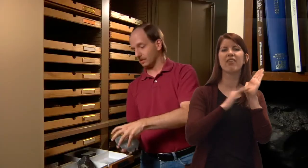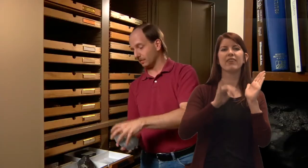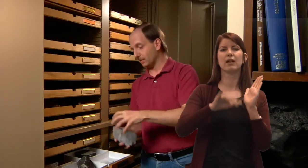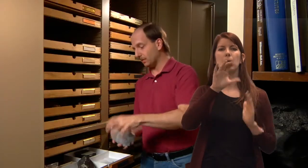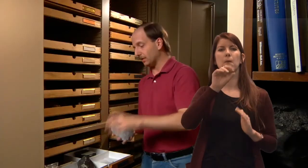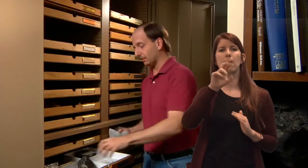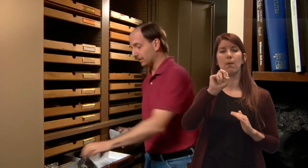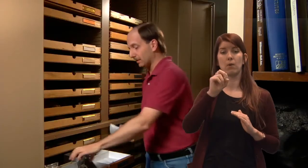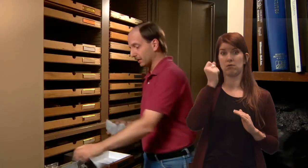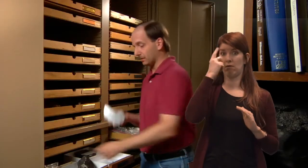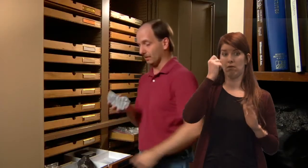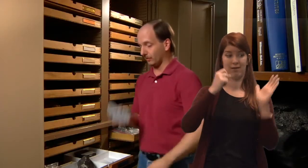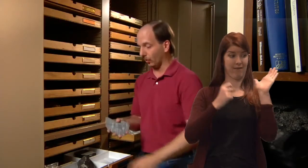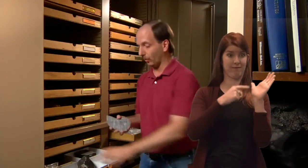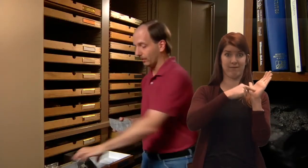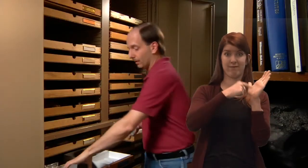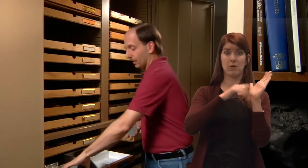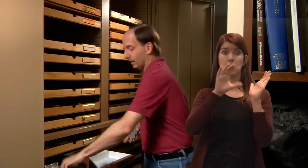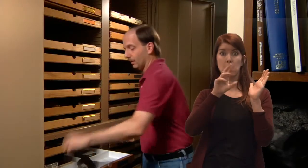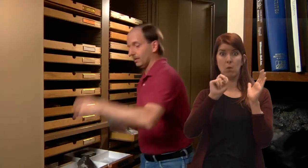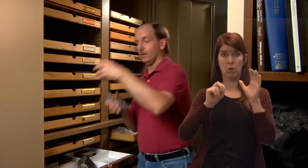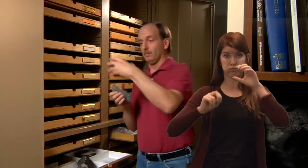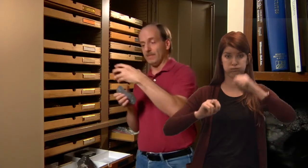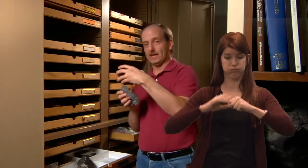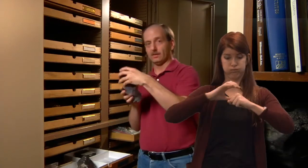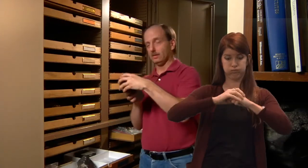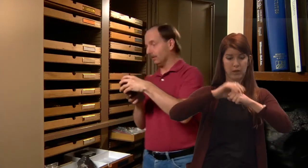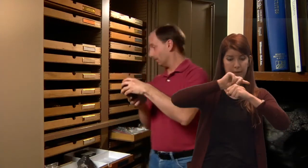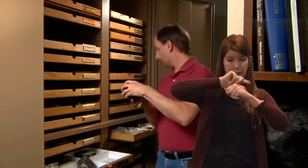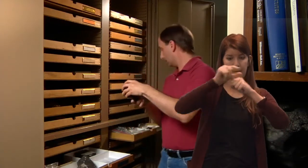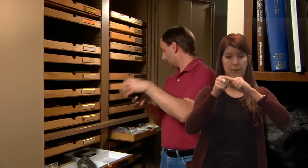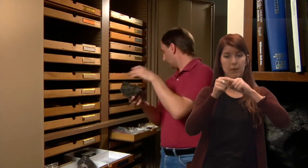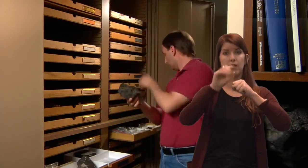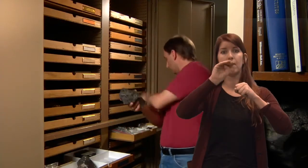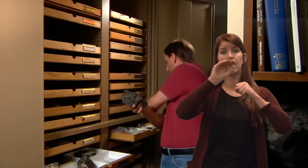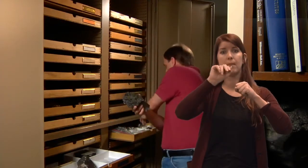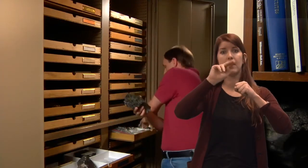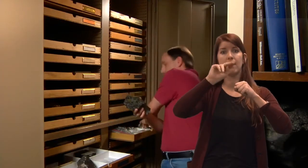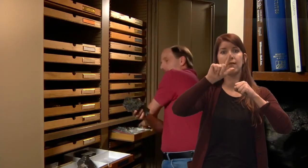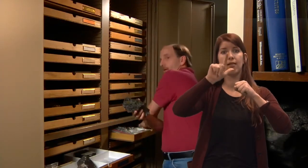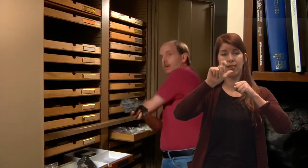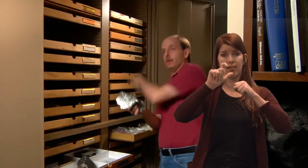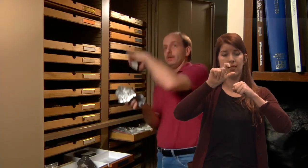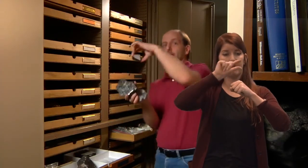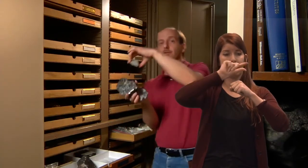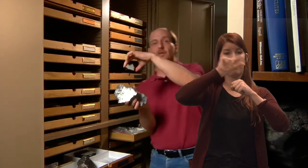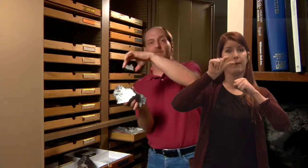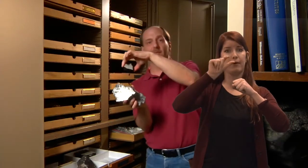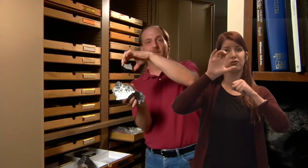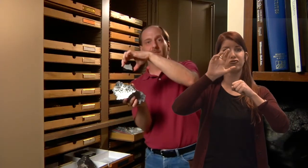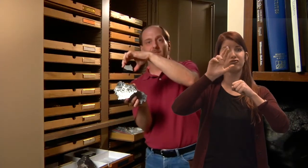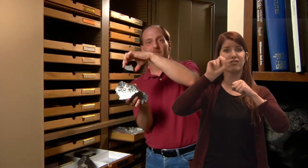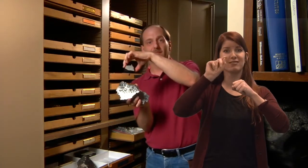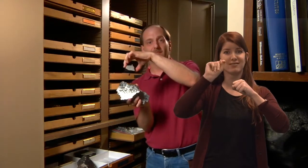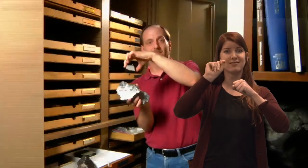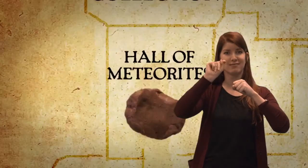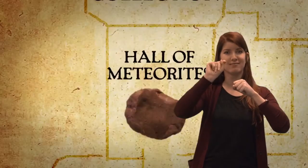So between the three meteorites you have core, mantle, and crust.